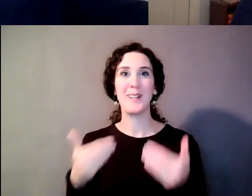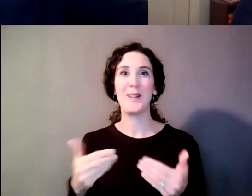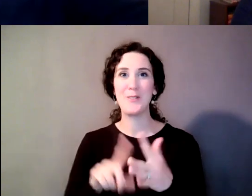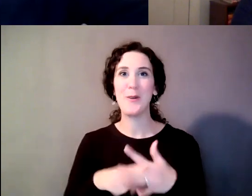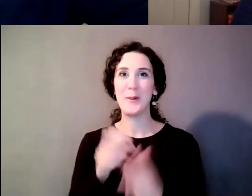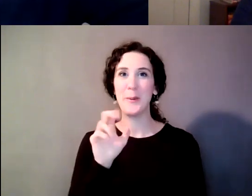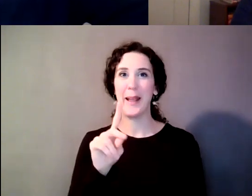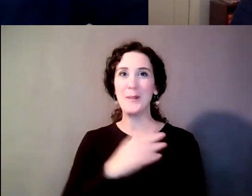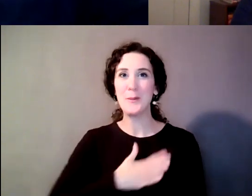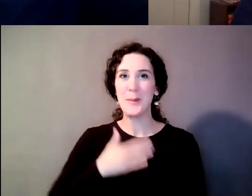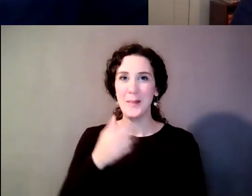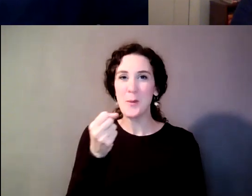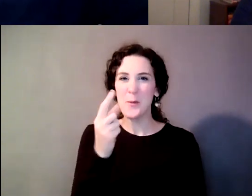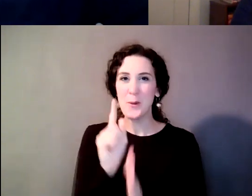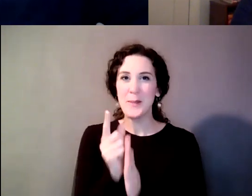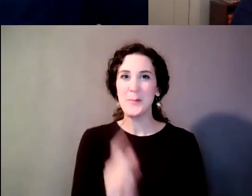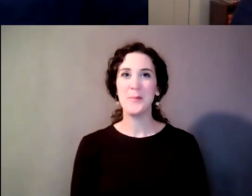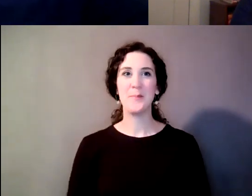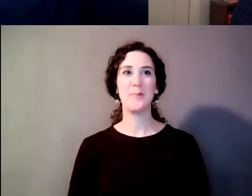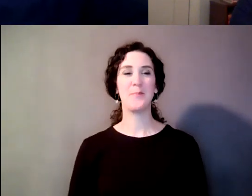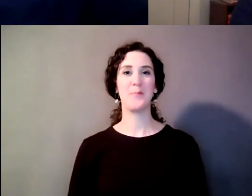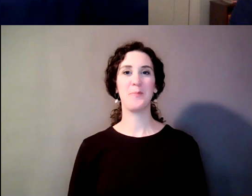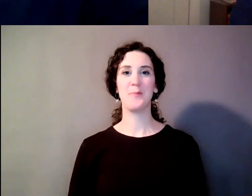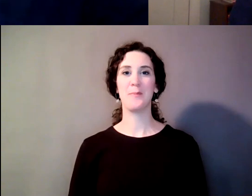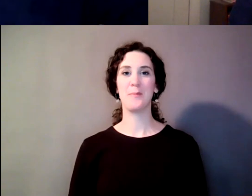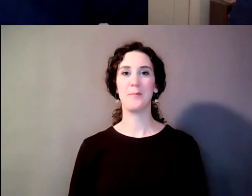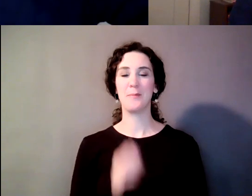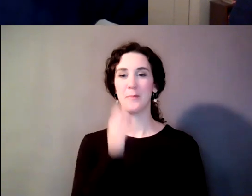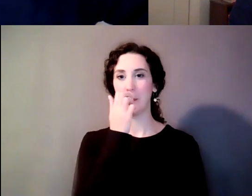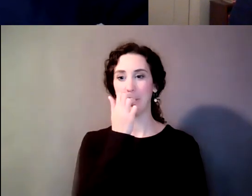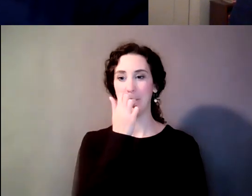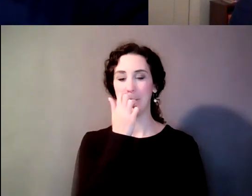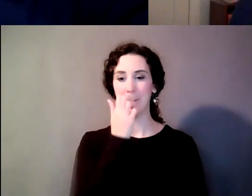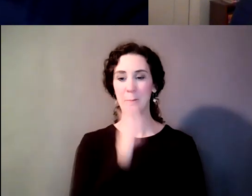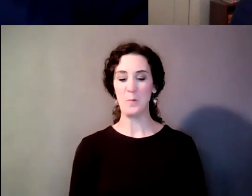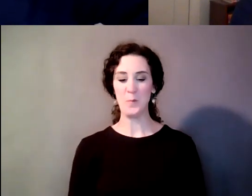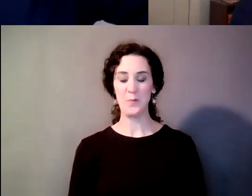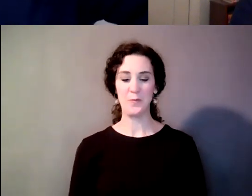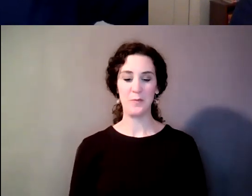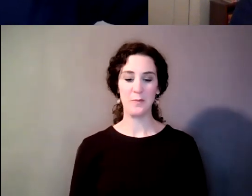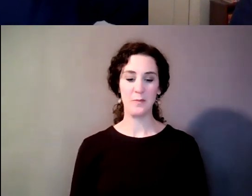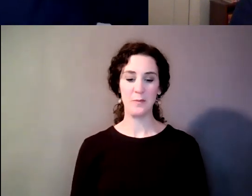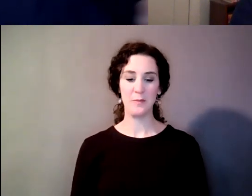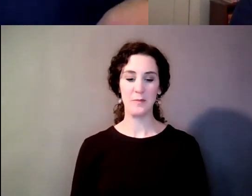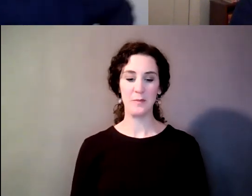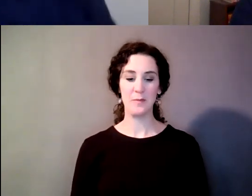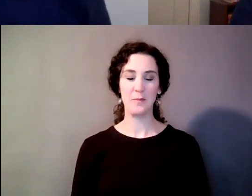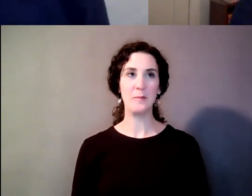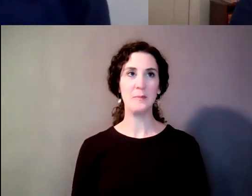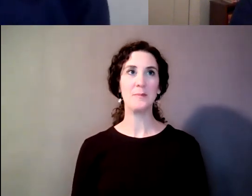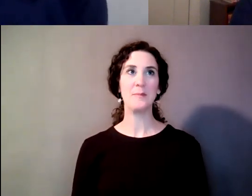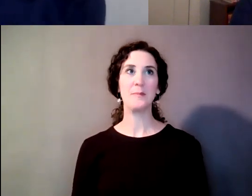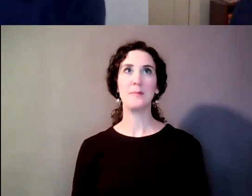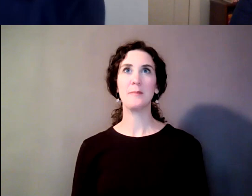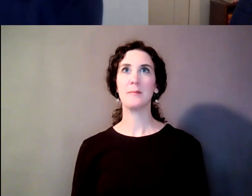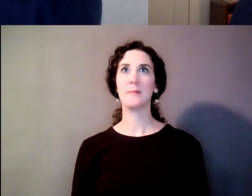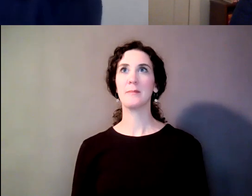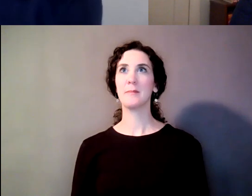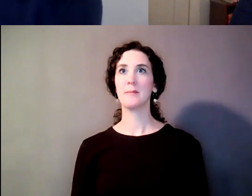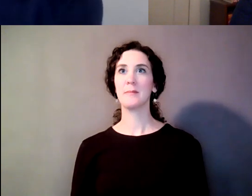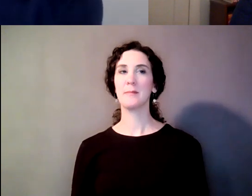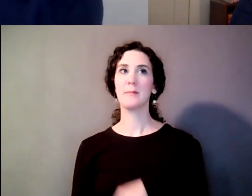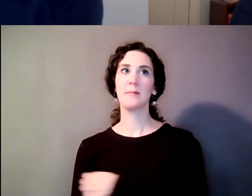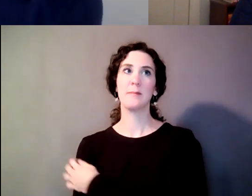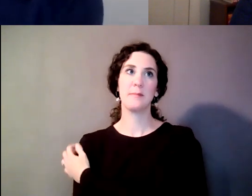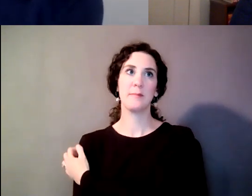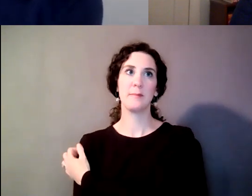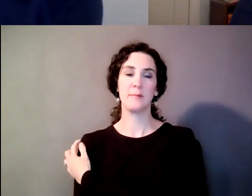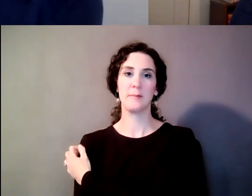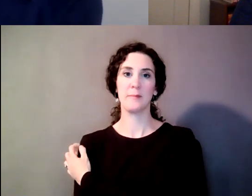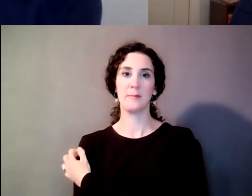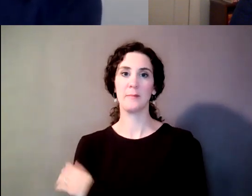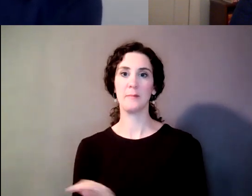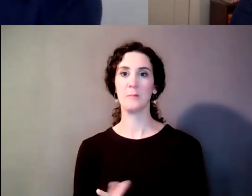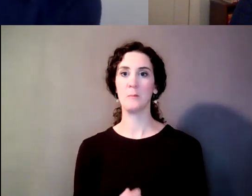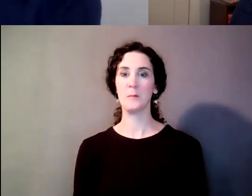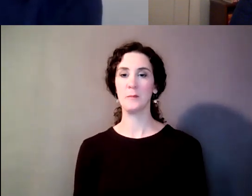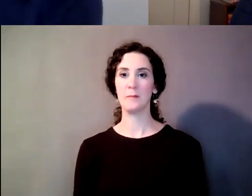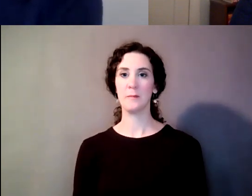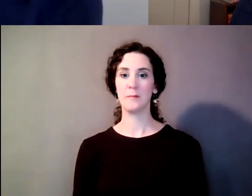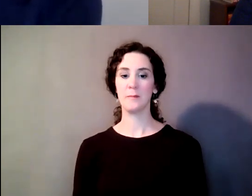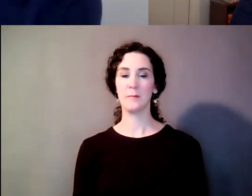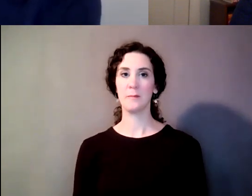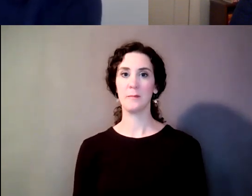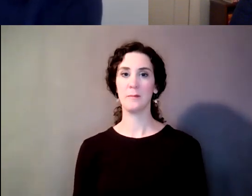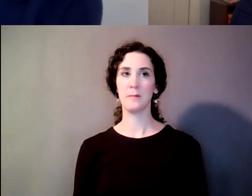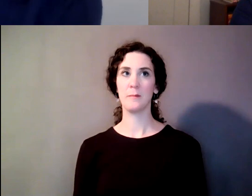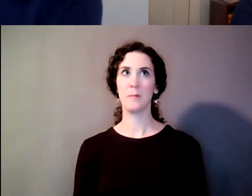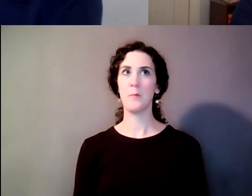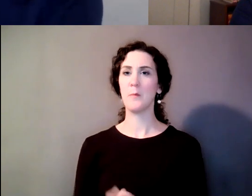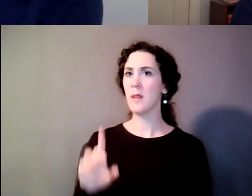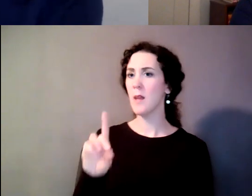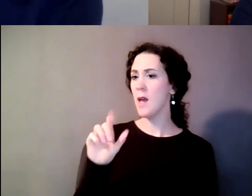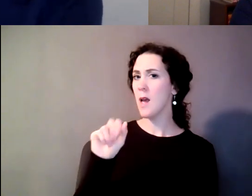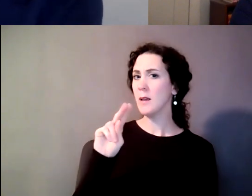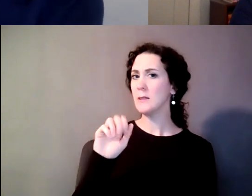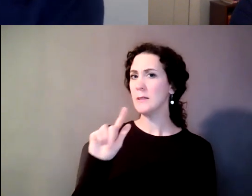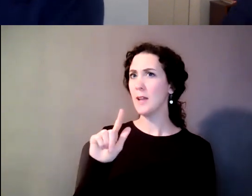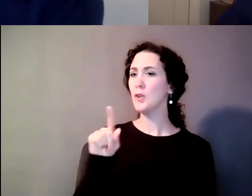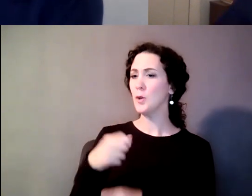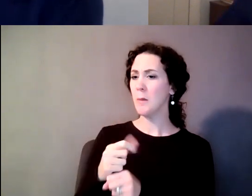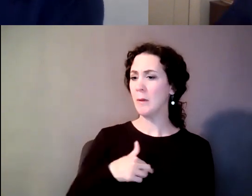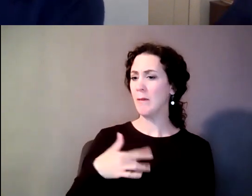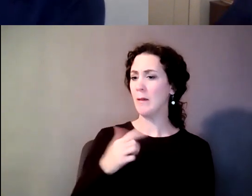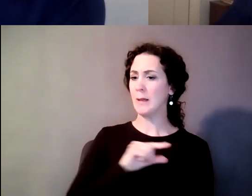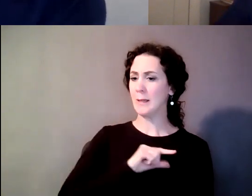Daniel, you made me feel guilty, I wore my glasses today.